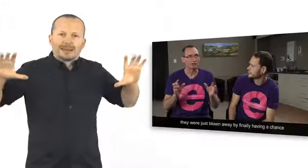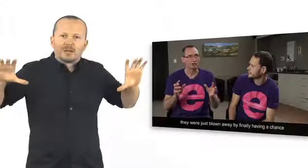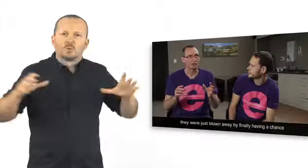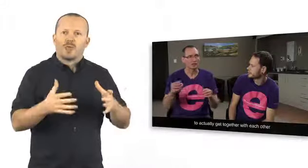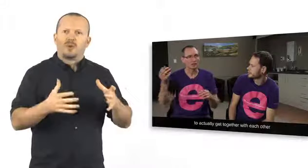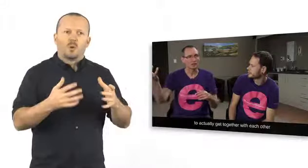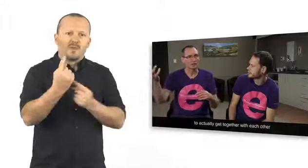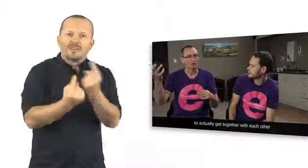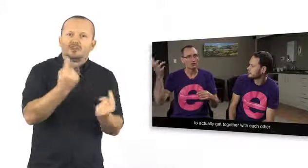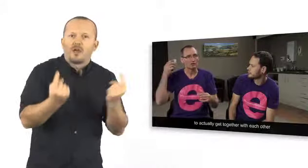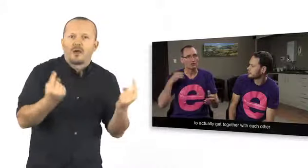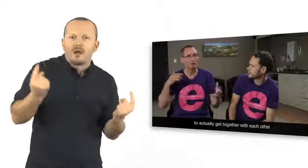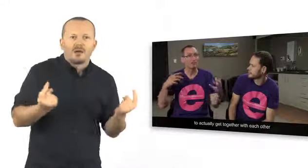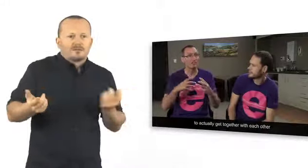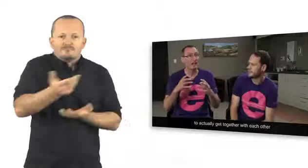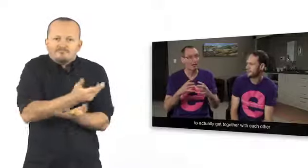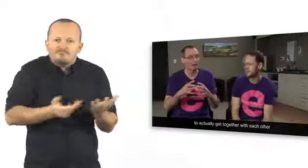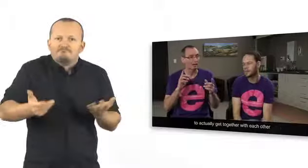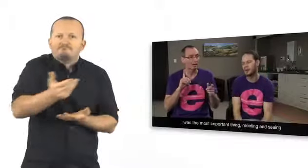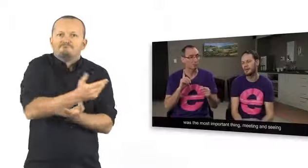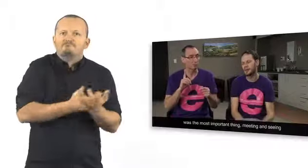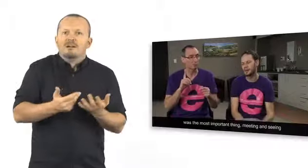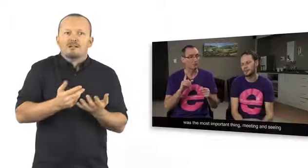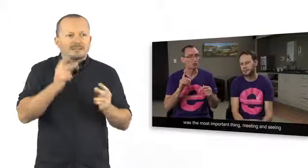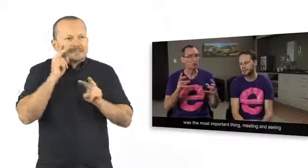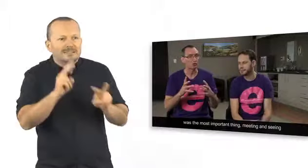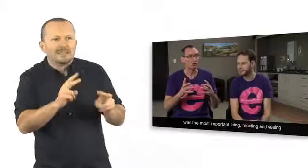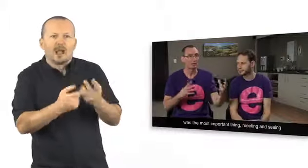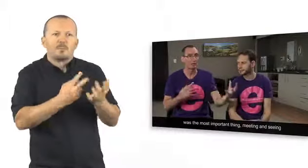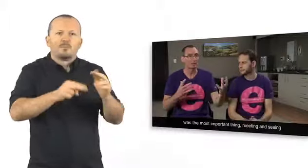having a chance to actually get together with each other. That was the most important thing,